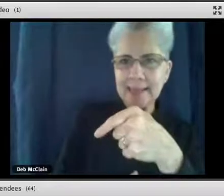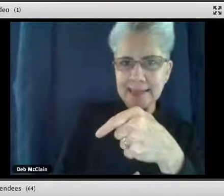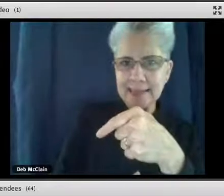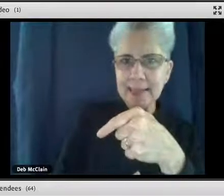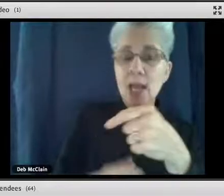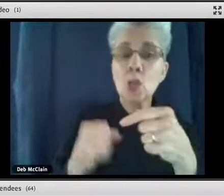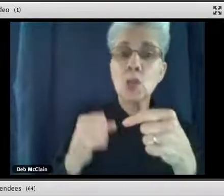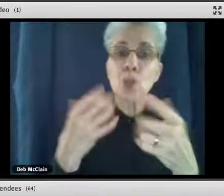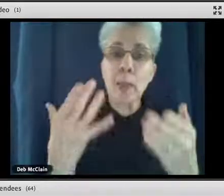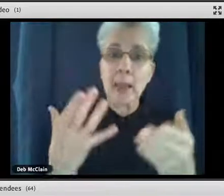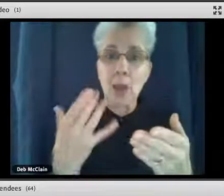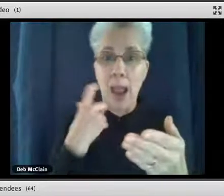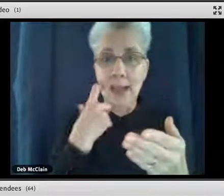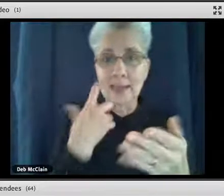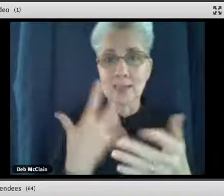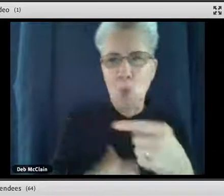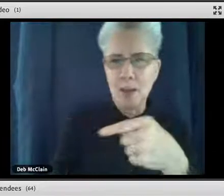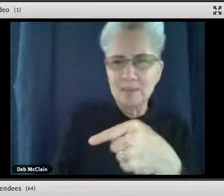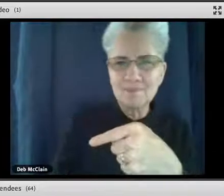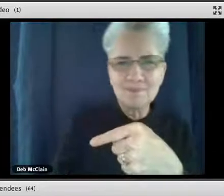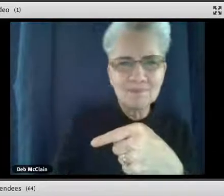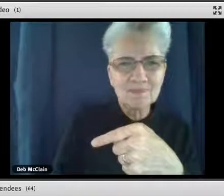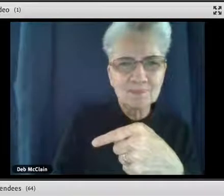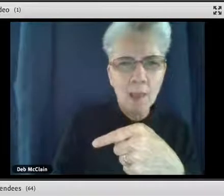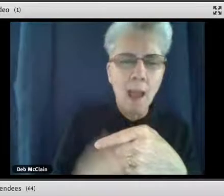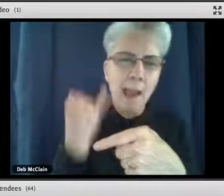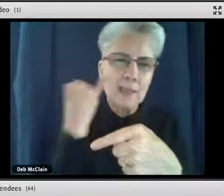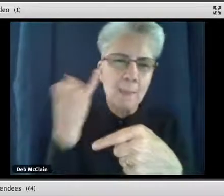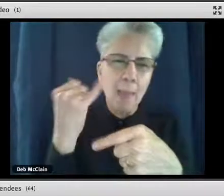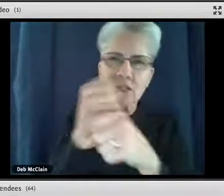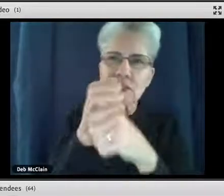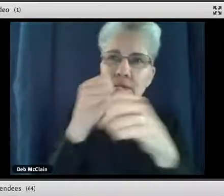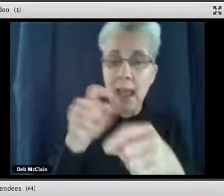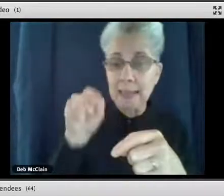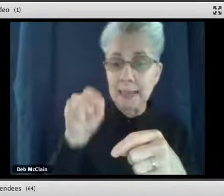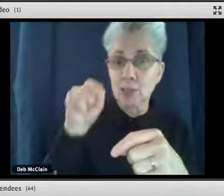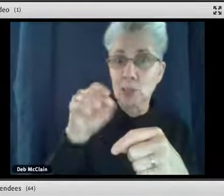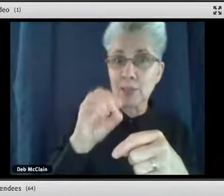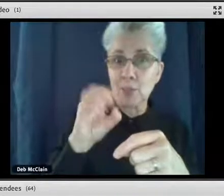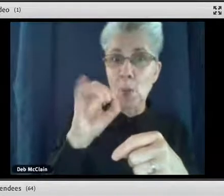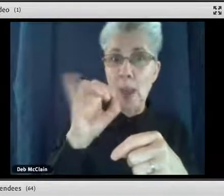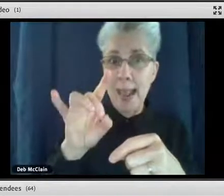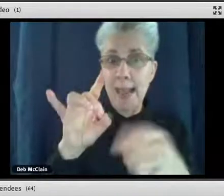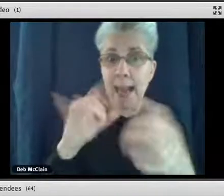And so here -- Just, once again, pretend that I just clicked on the 008 field